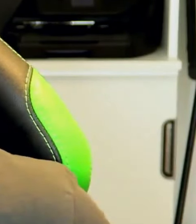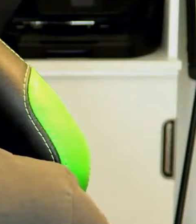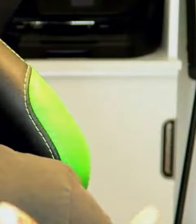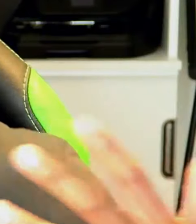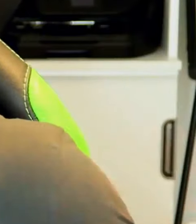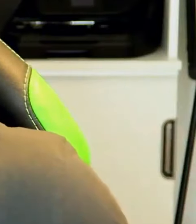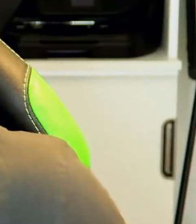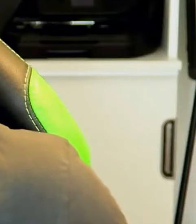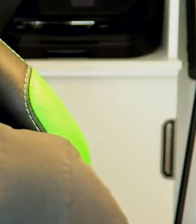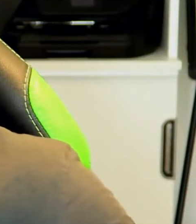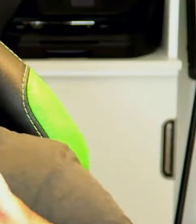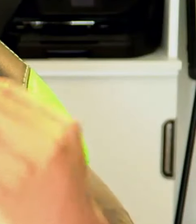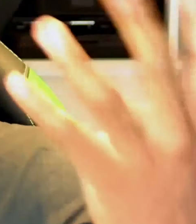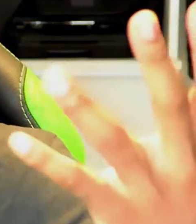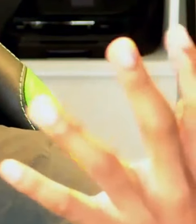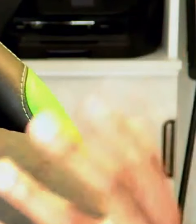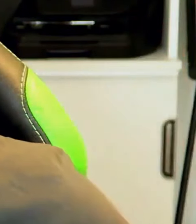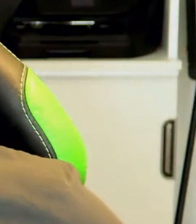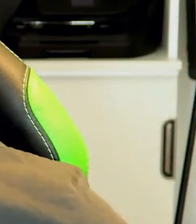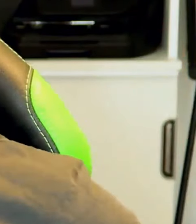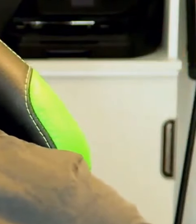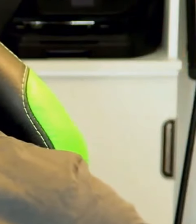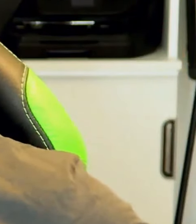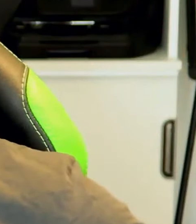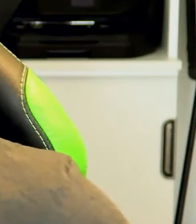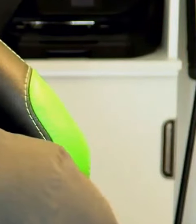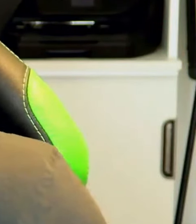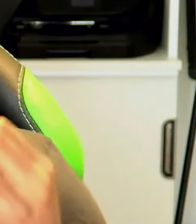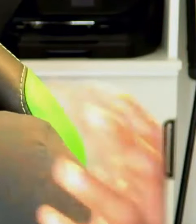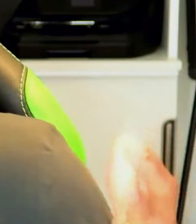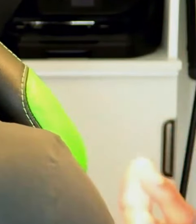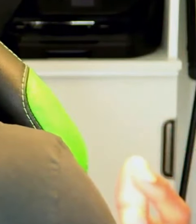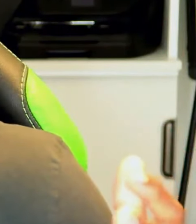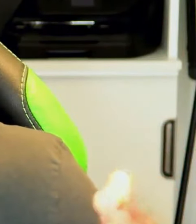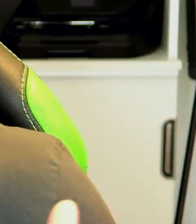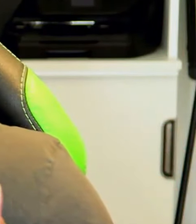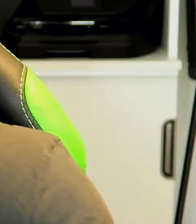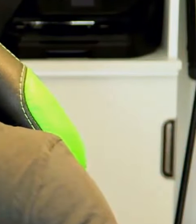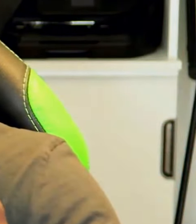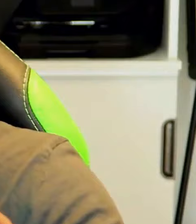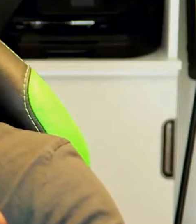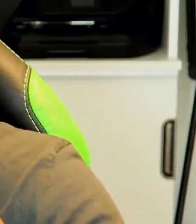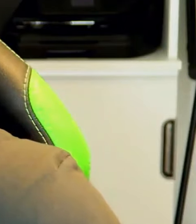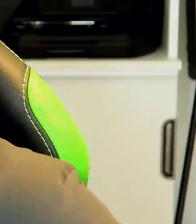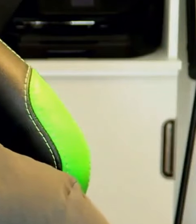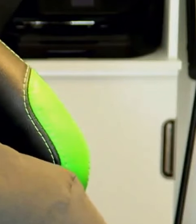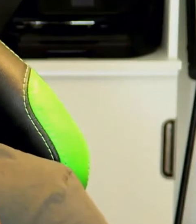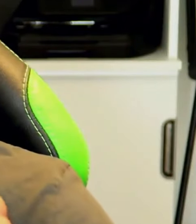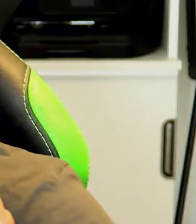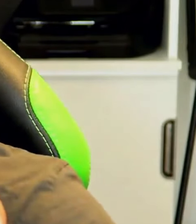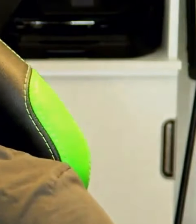NOW THE COMMUNITY HAS ALWAYS SPECULATED WHAT THE NEXT BIG UPDATE FOR MINECRAFT COULD BE. A NEW MOB